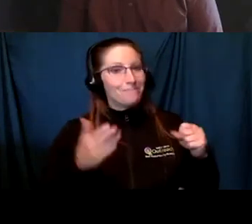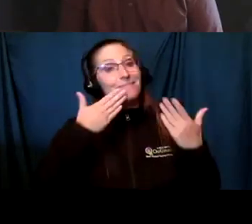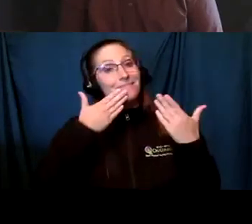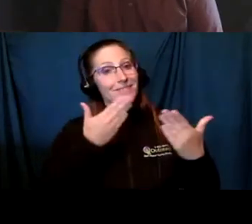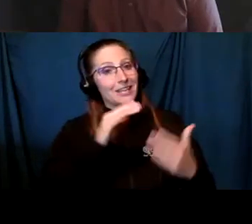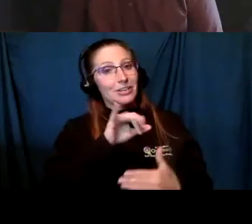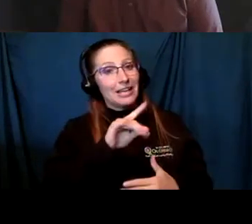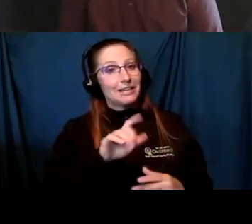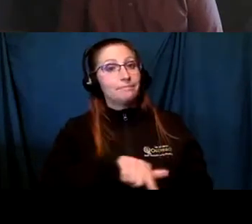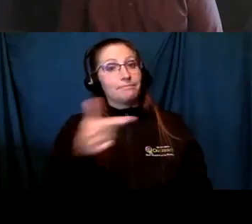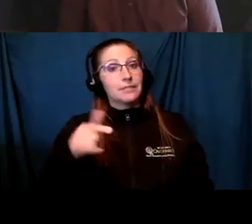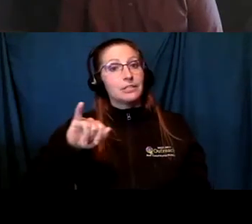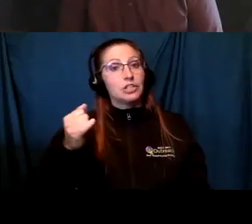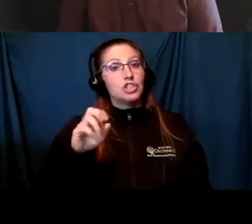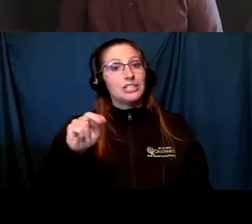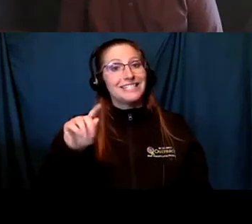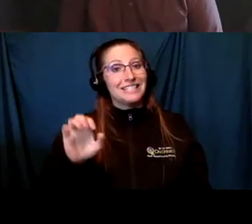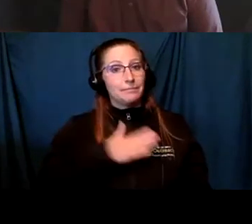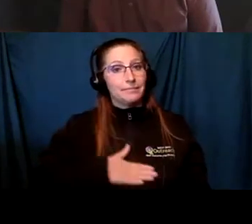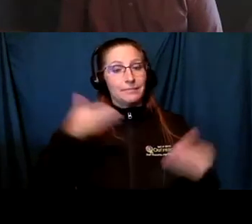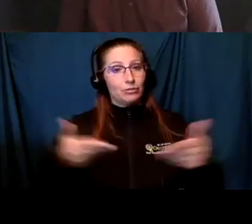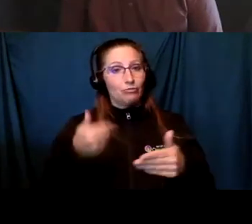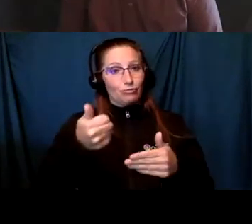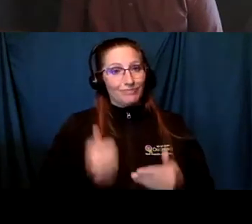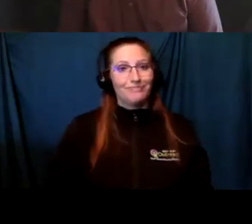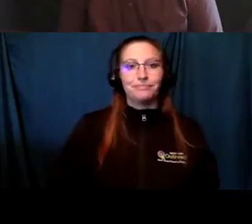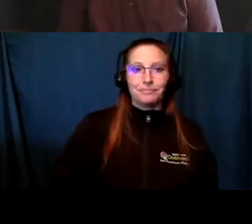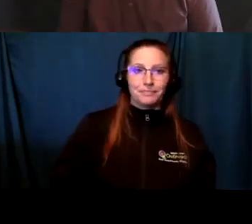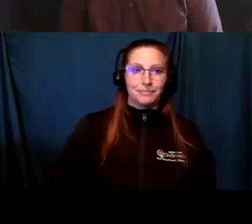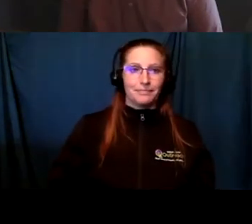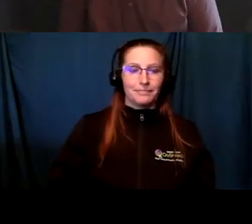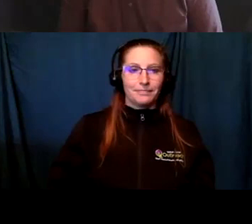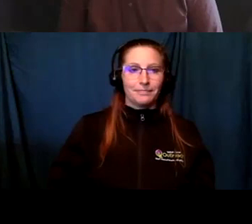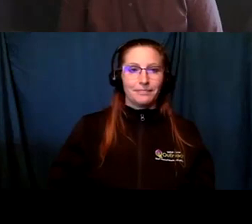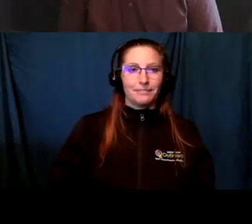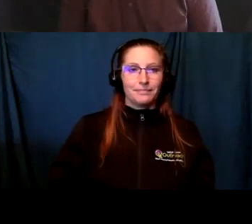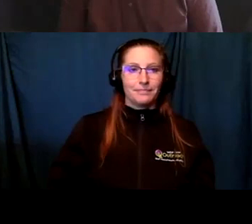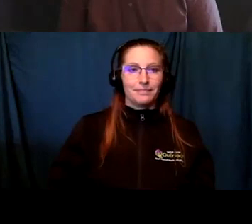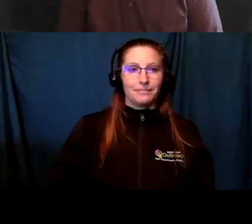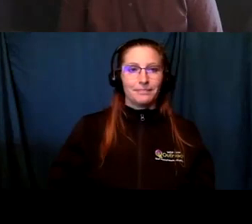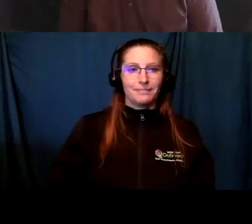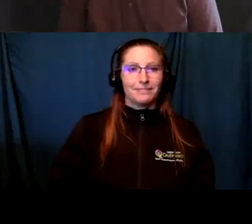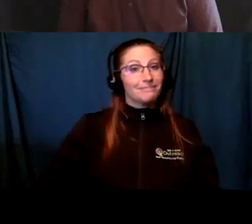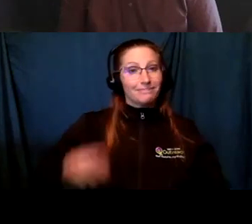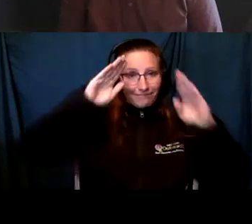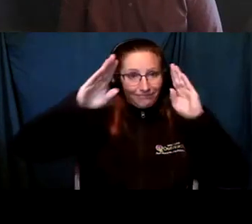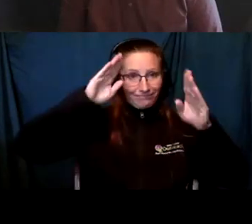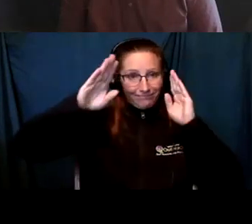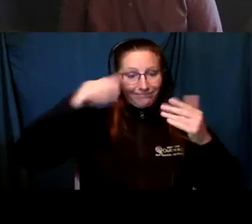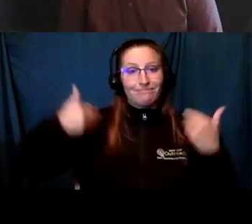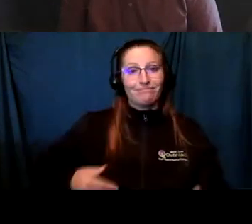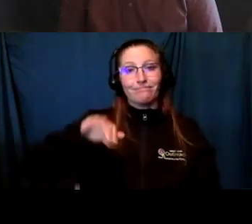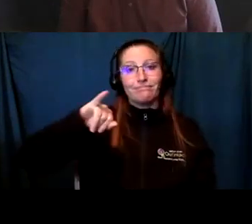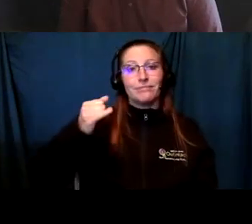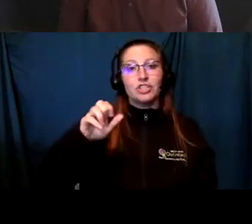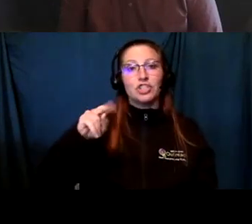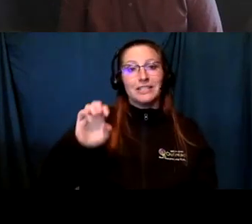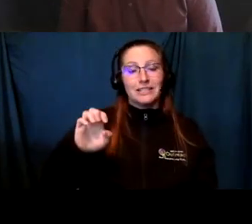will you go ahead and introduce to yourself? Jeannie: Hi, I am Jeannie Gustafsson and